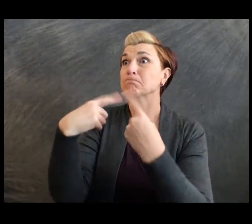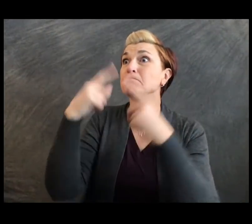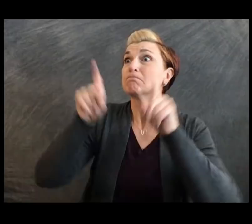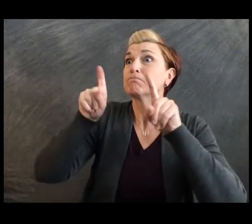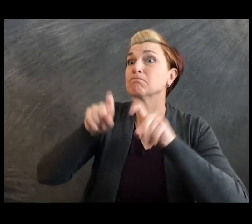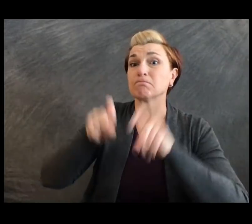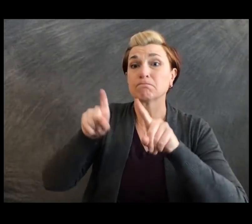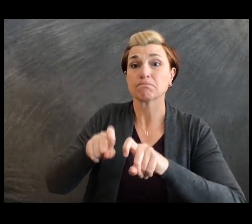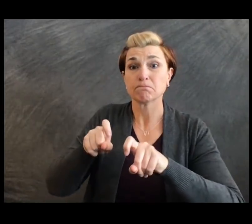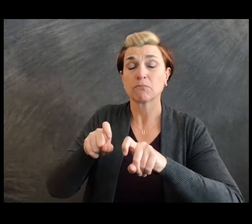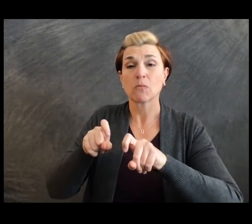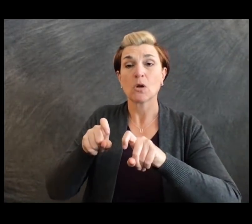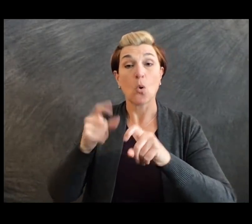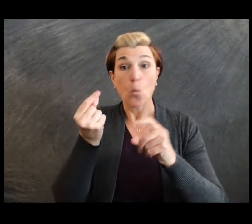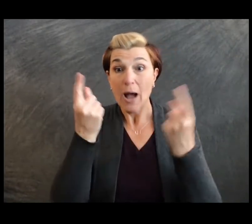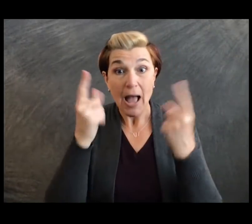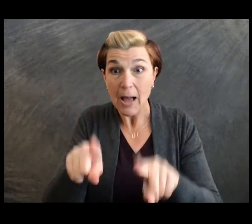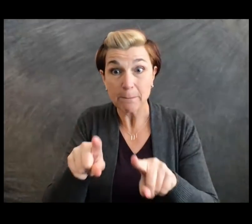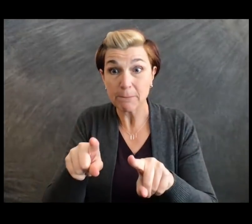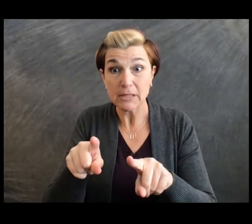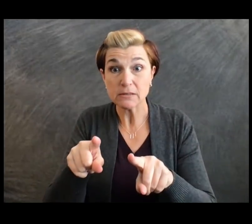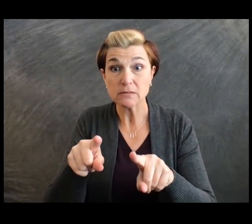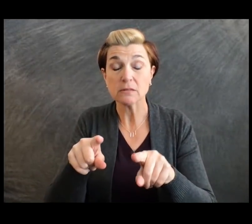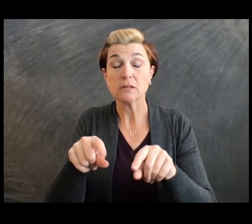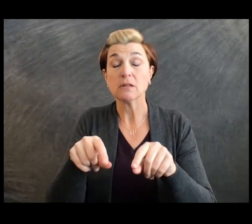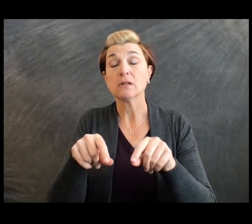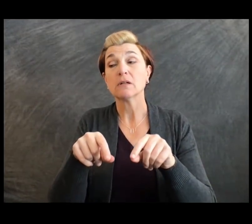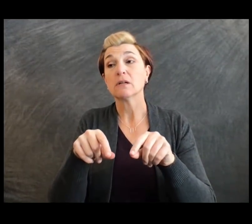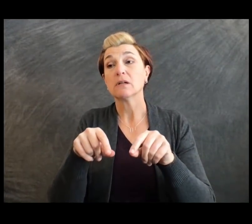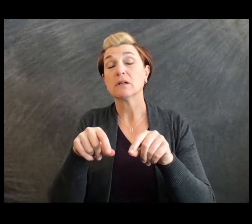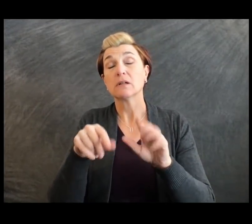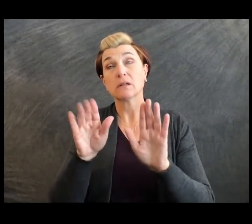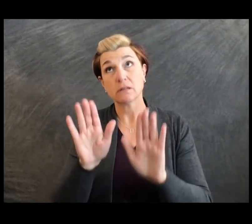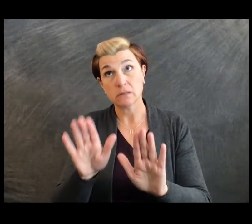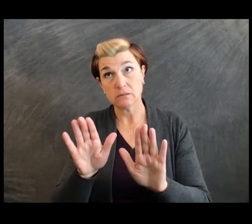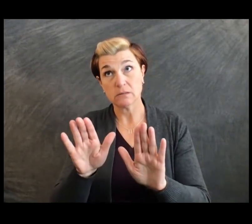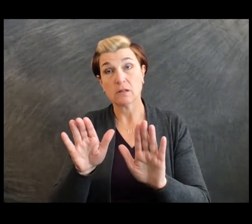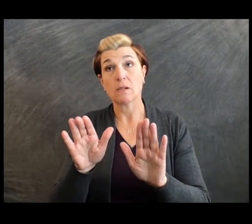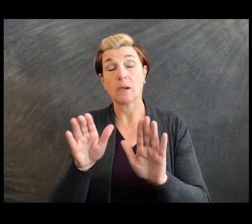currently and I hope we'll be able to change it and make it much less reliable